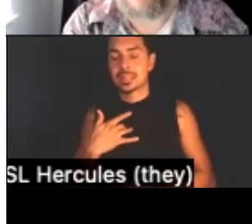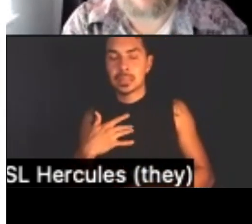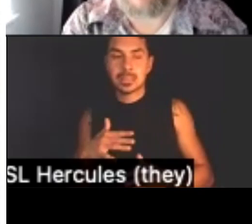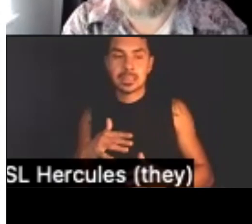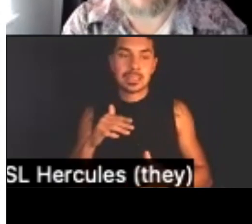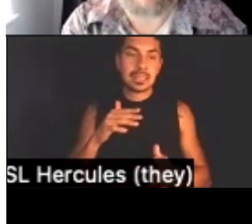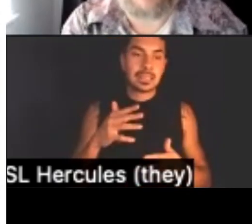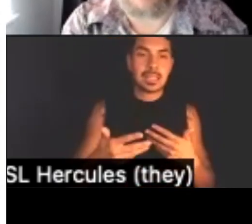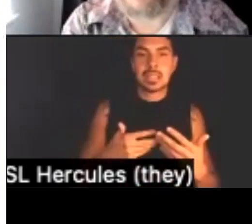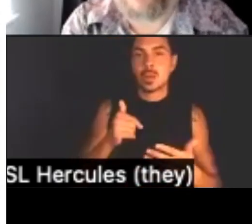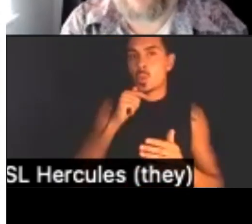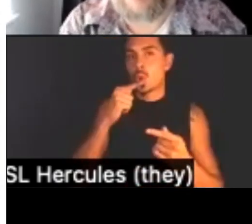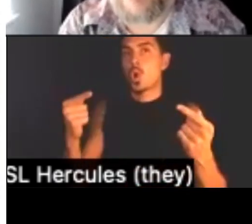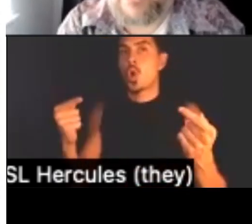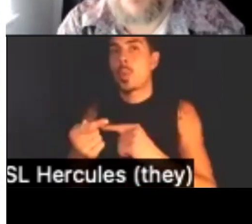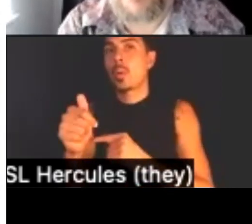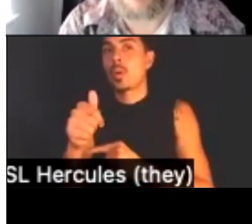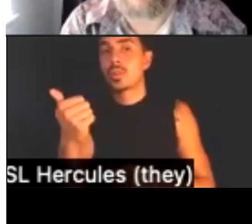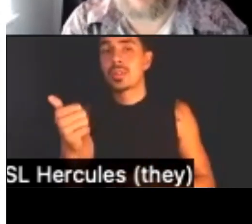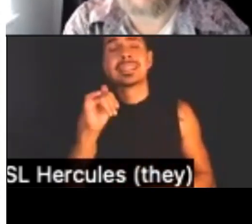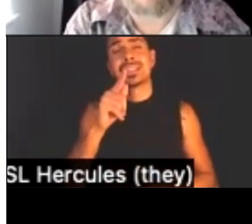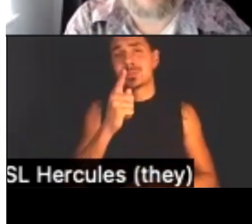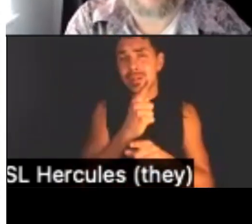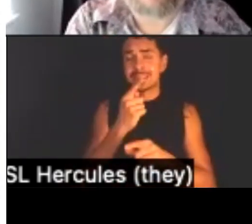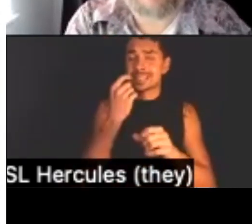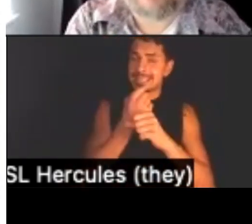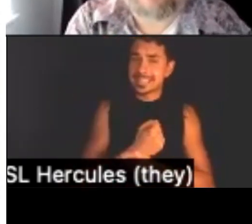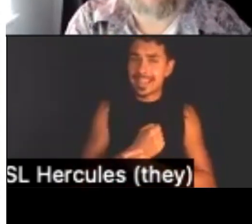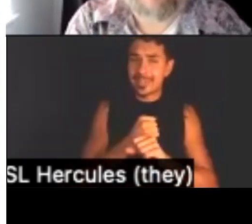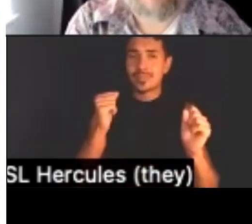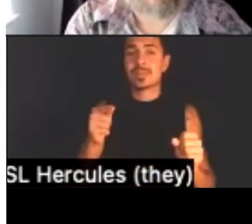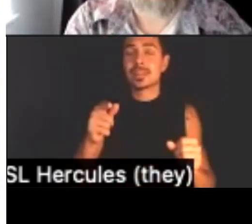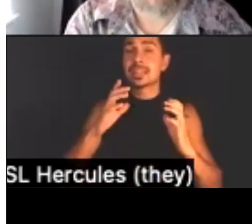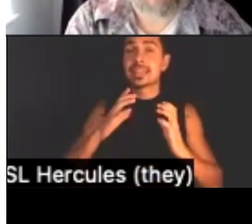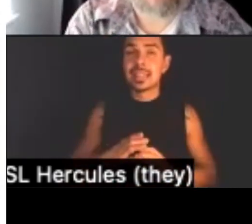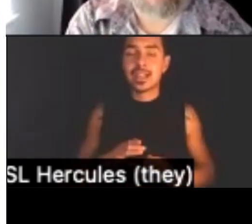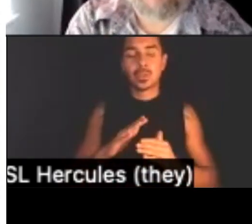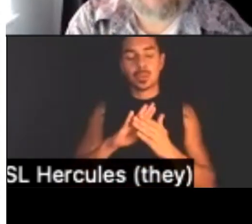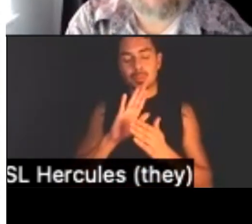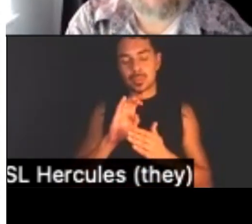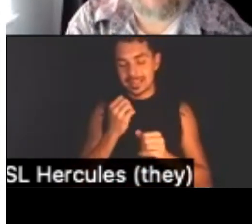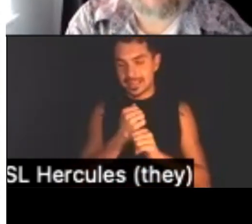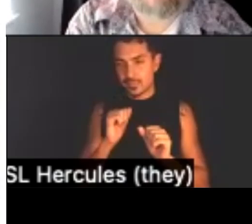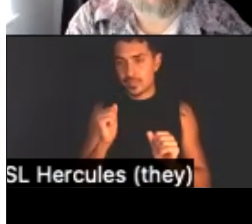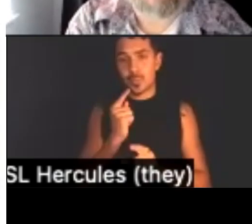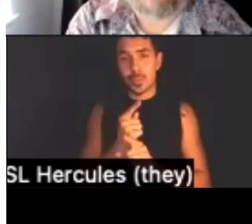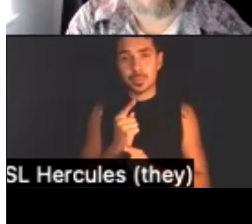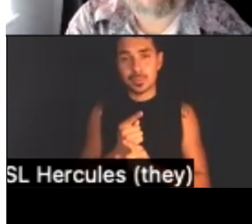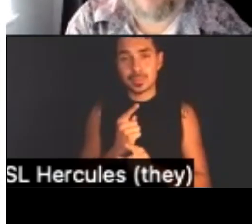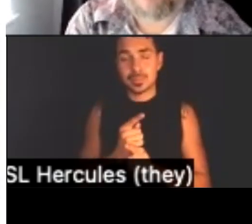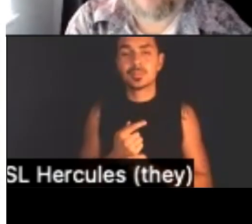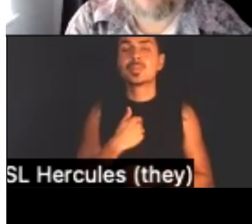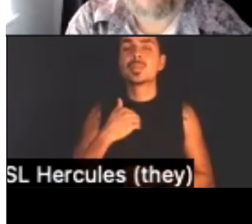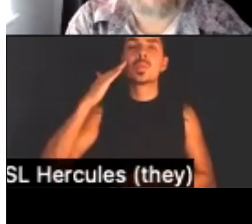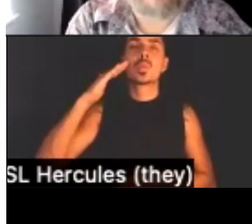I think that's true for any therapist is wanting their clients to be safe. And we know that for a lot of trans folks,